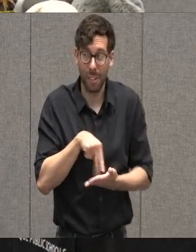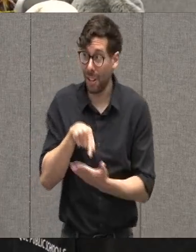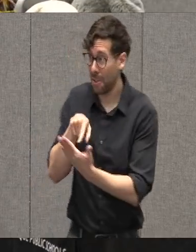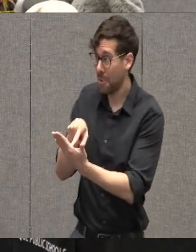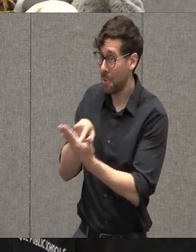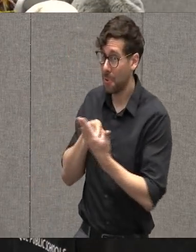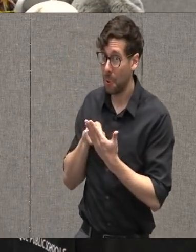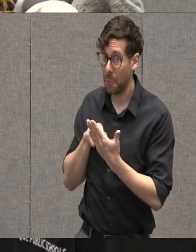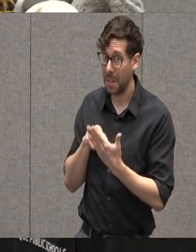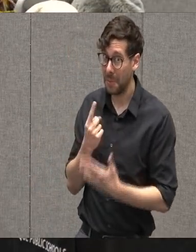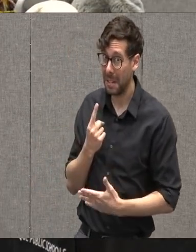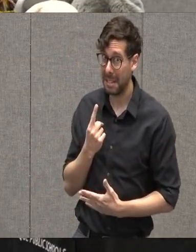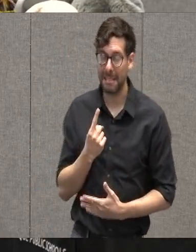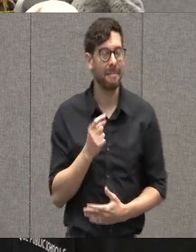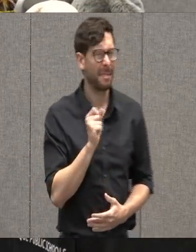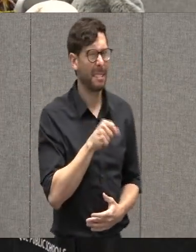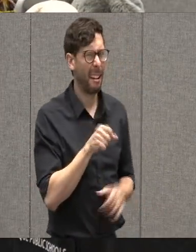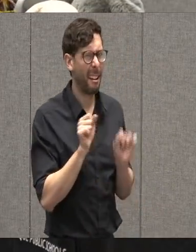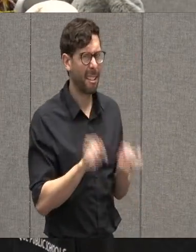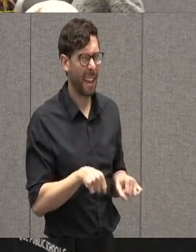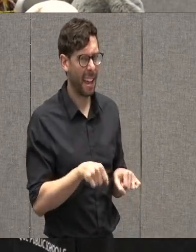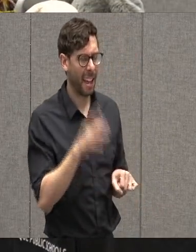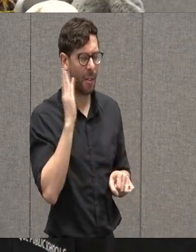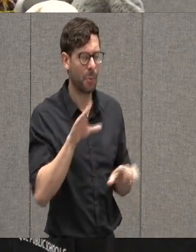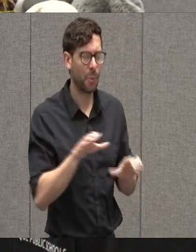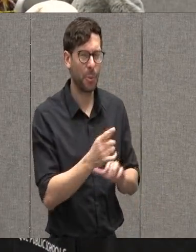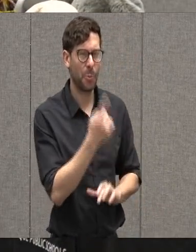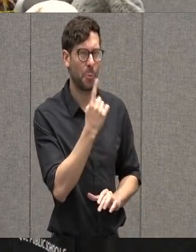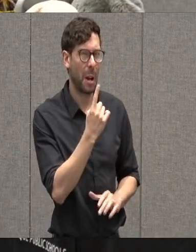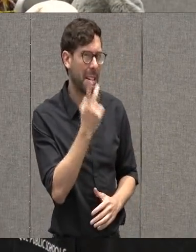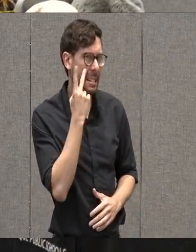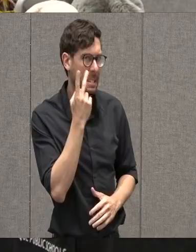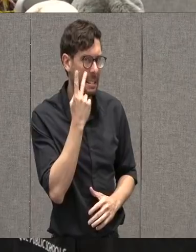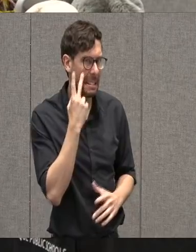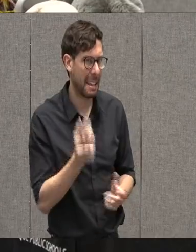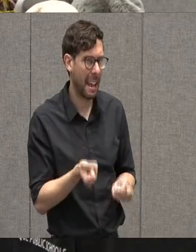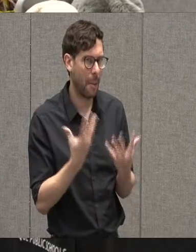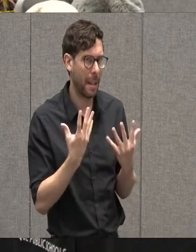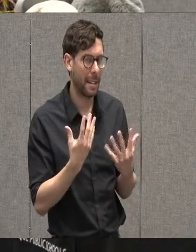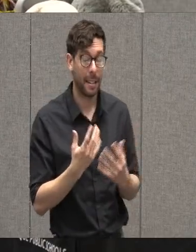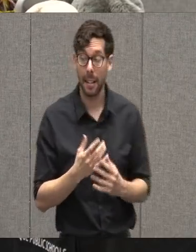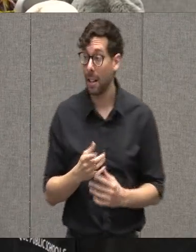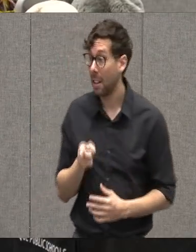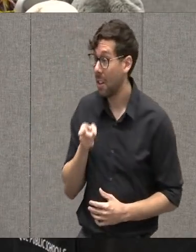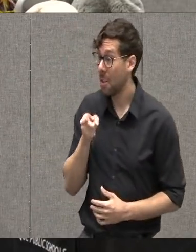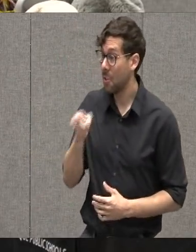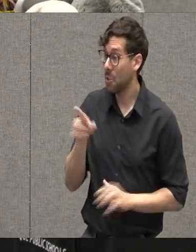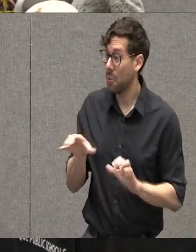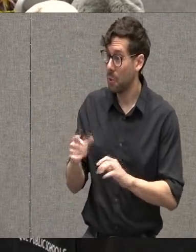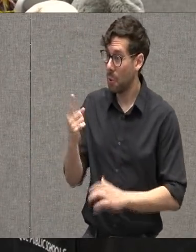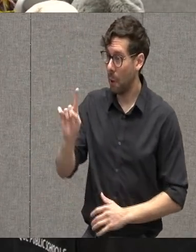Let's do one first and then we'll see how many we want to do. [Ms. Abby] You do one first, then I'll do one. Okay.